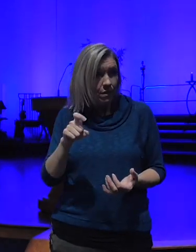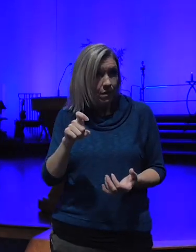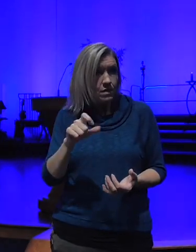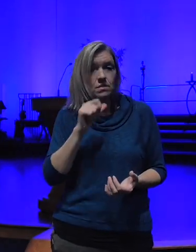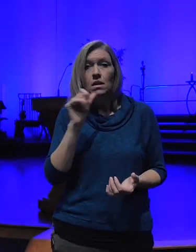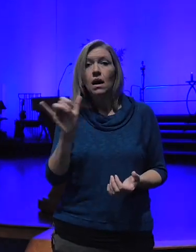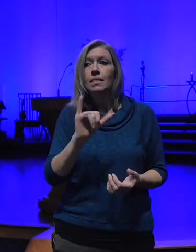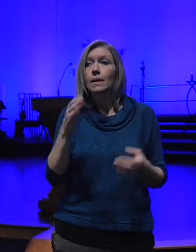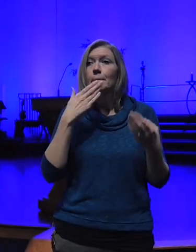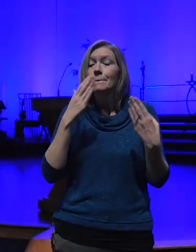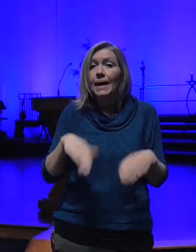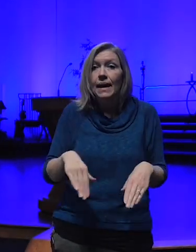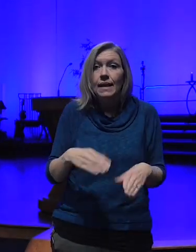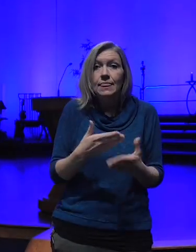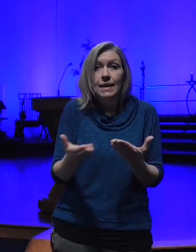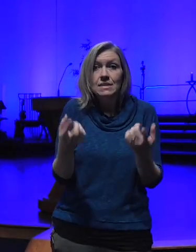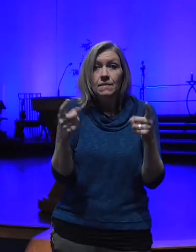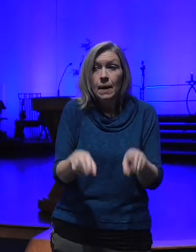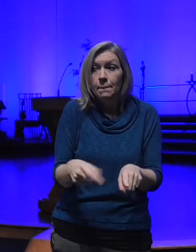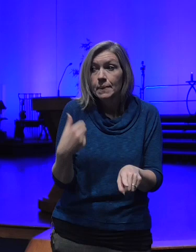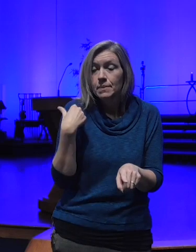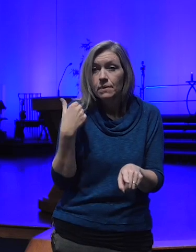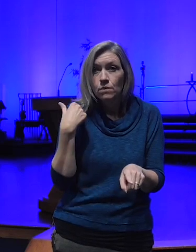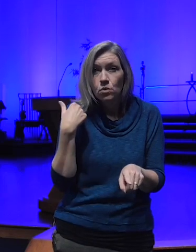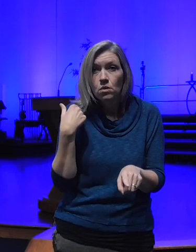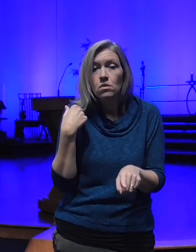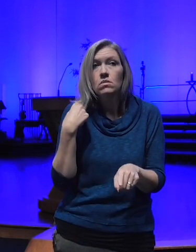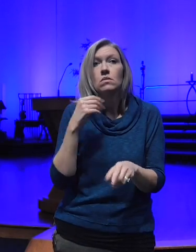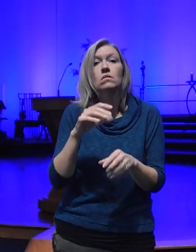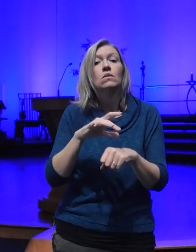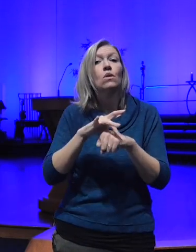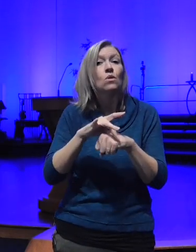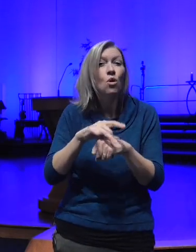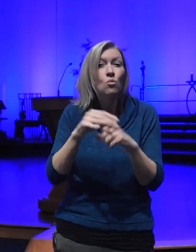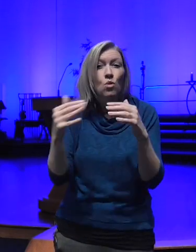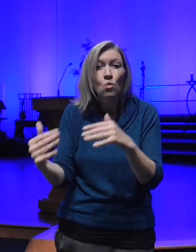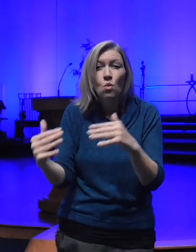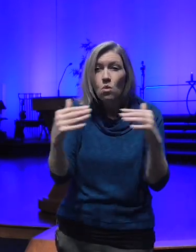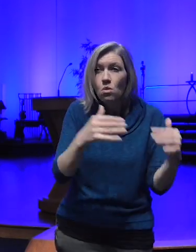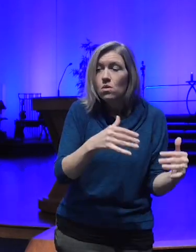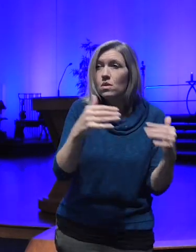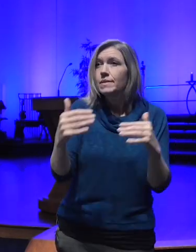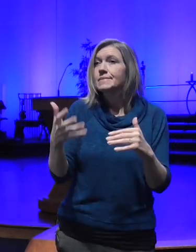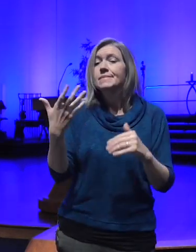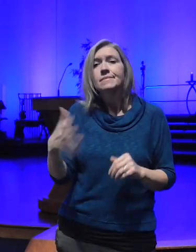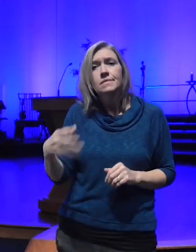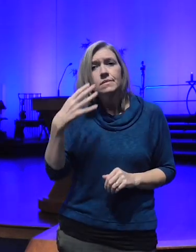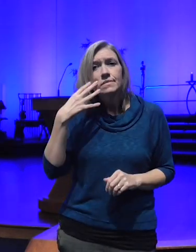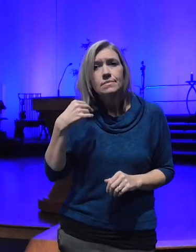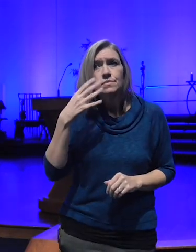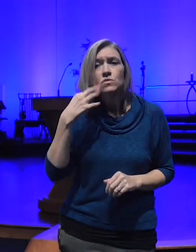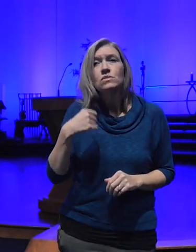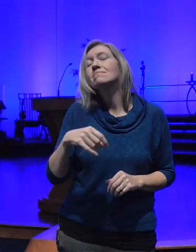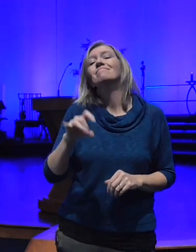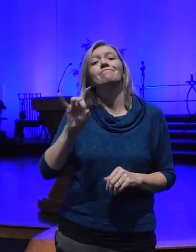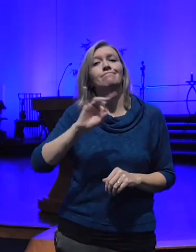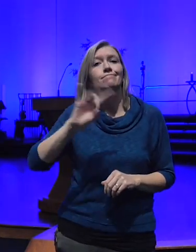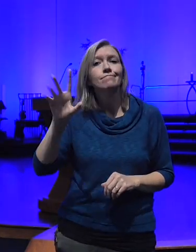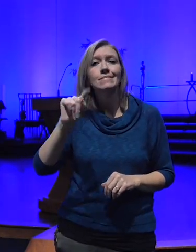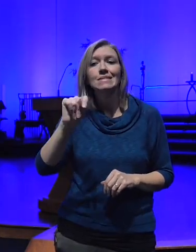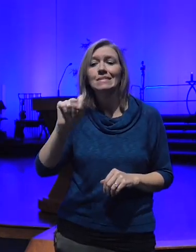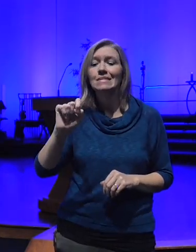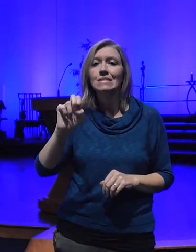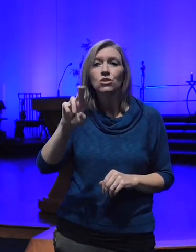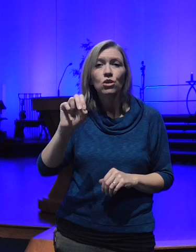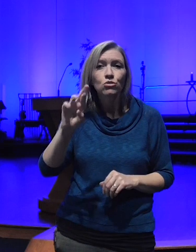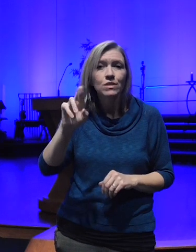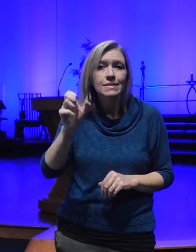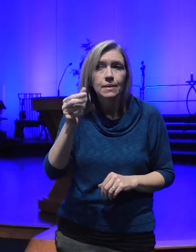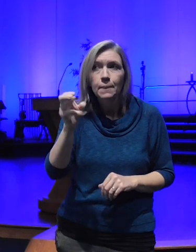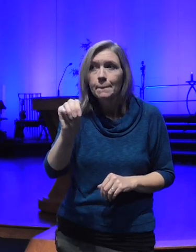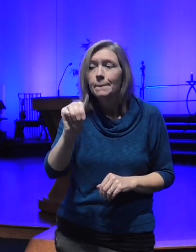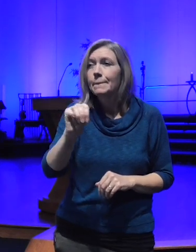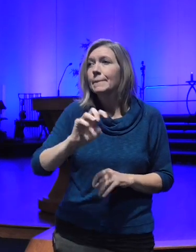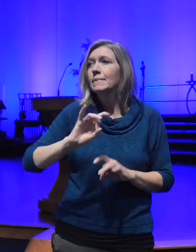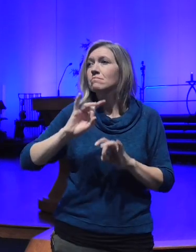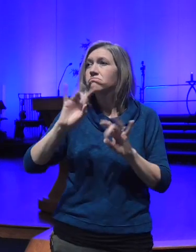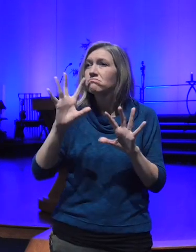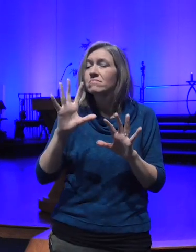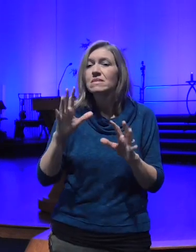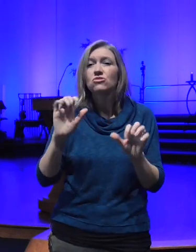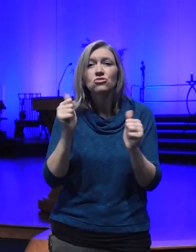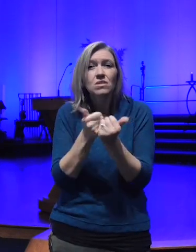happened before we've had Global Wars we've had uh terrorism we've had uh challenges with pandemics